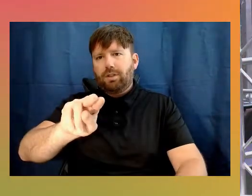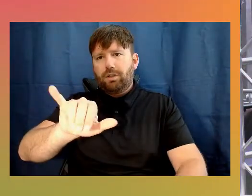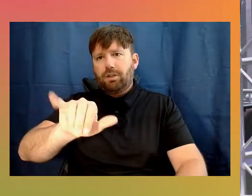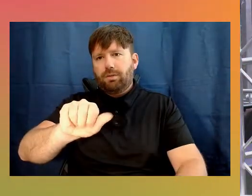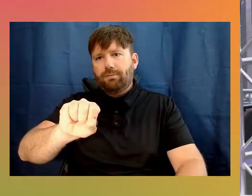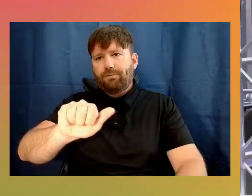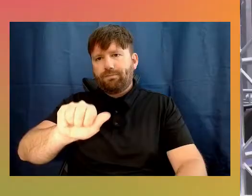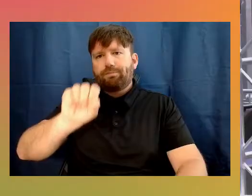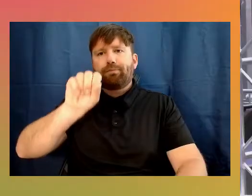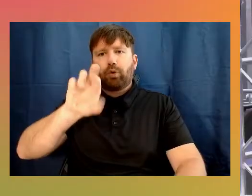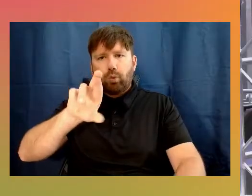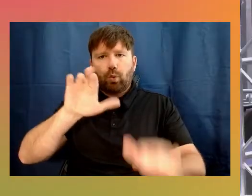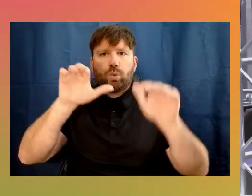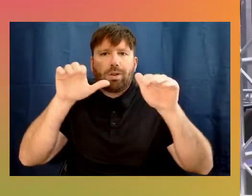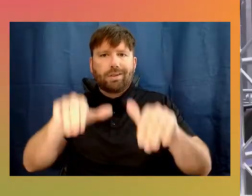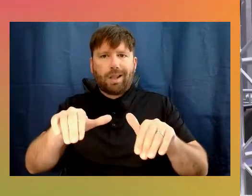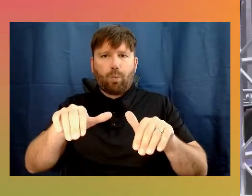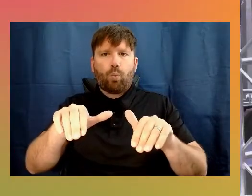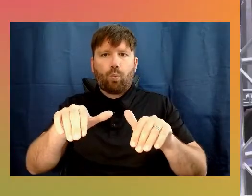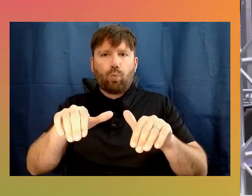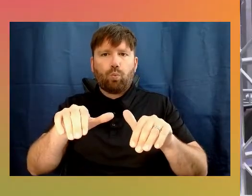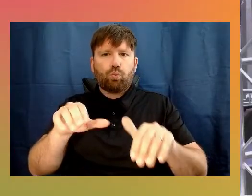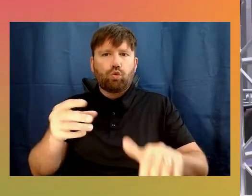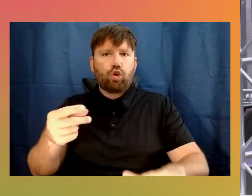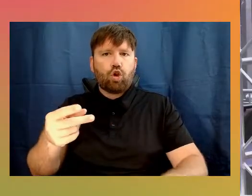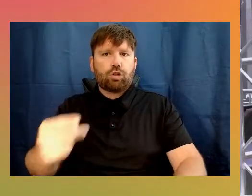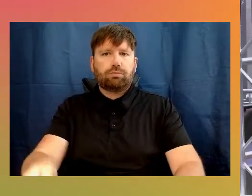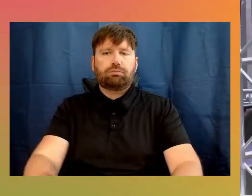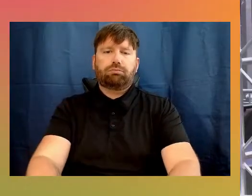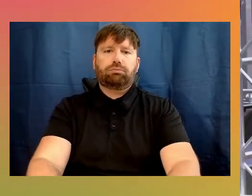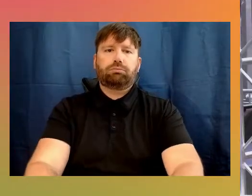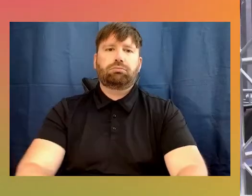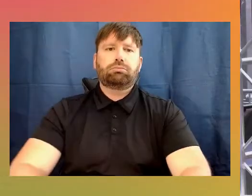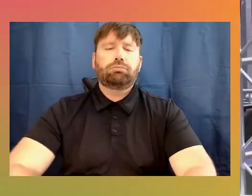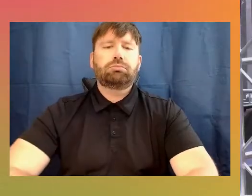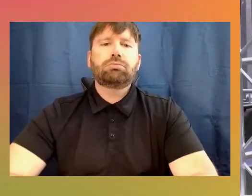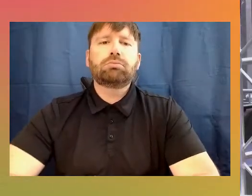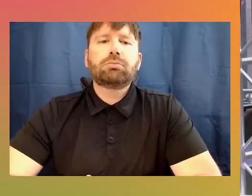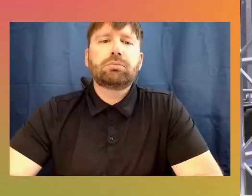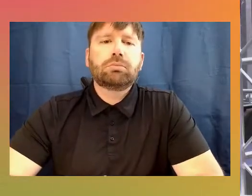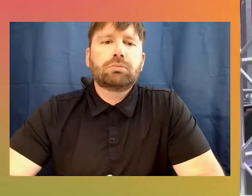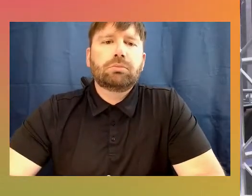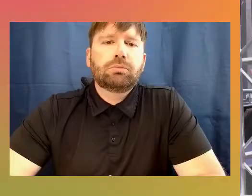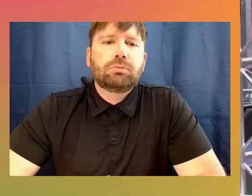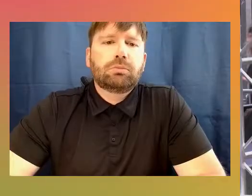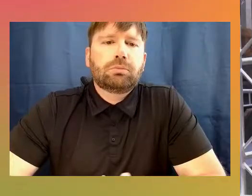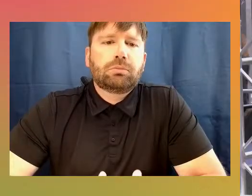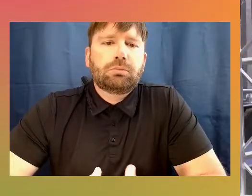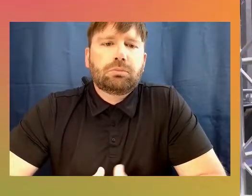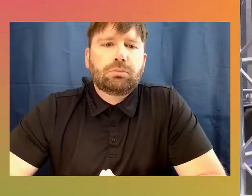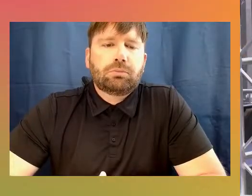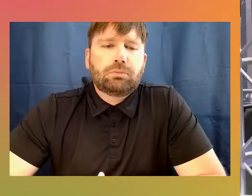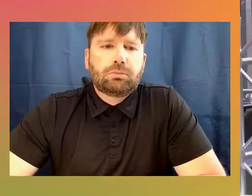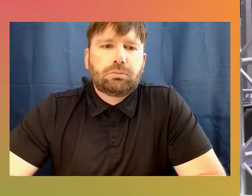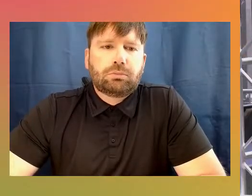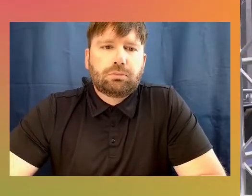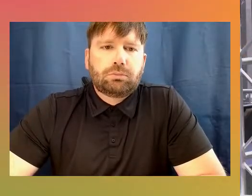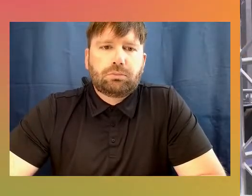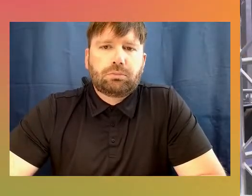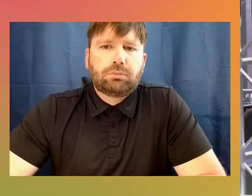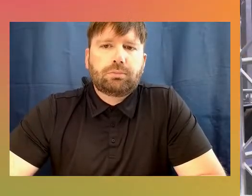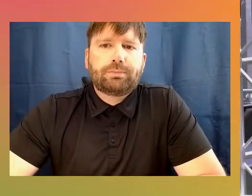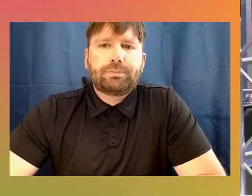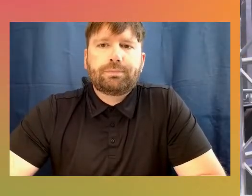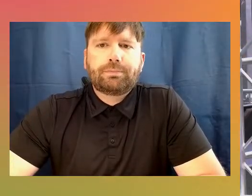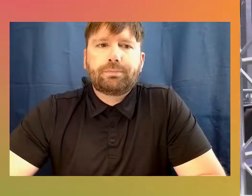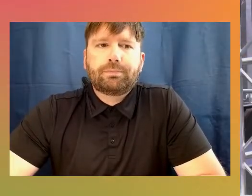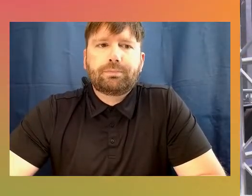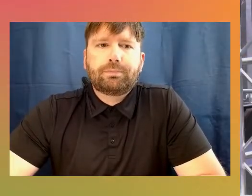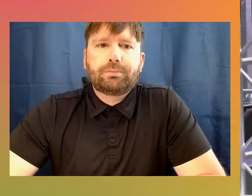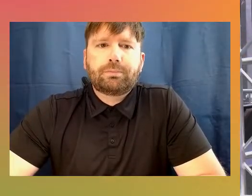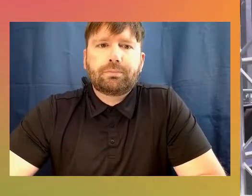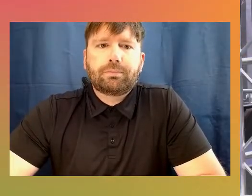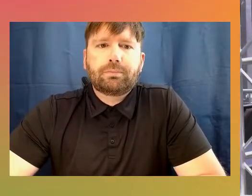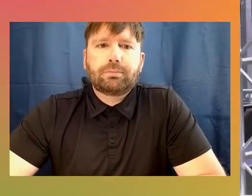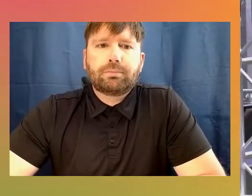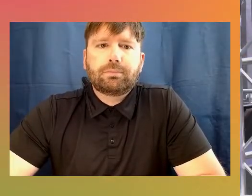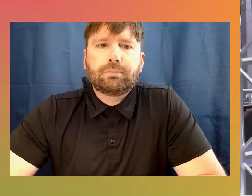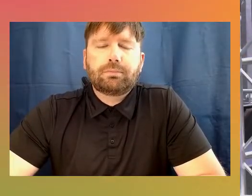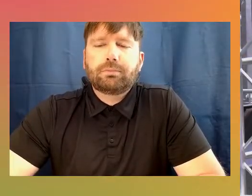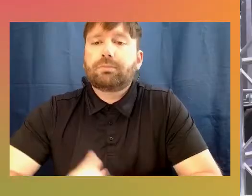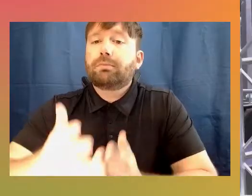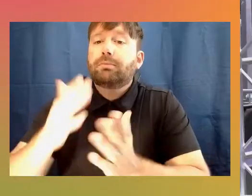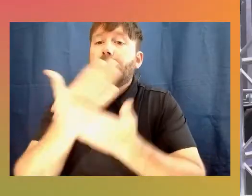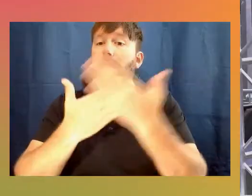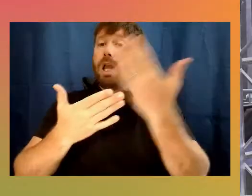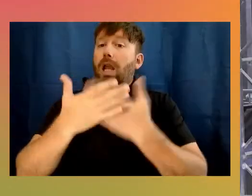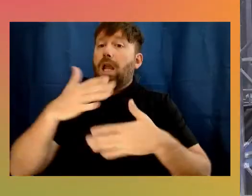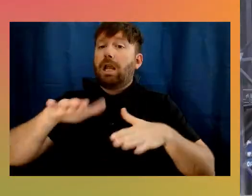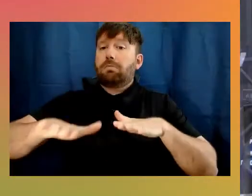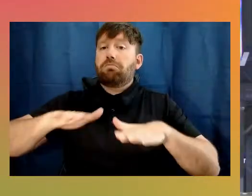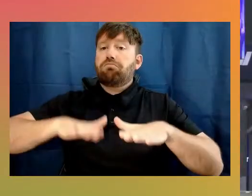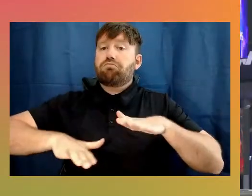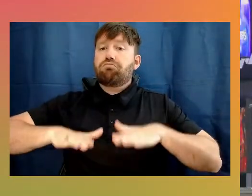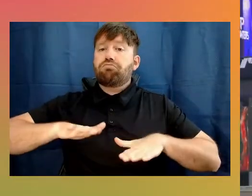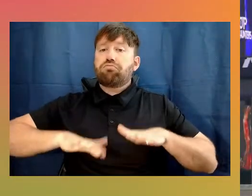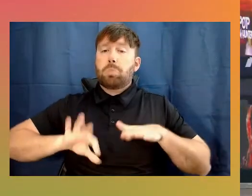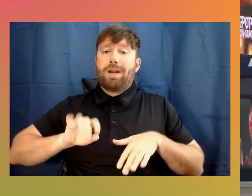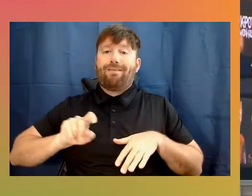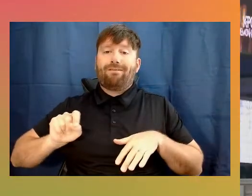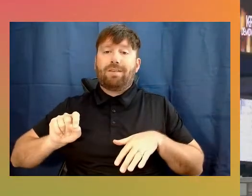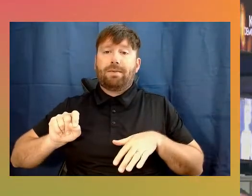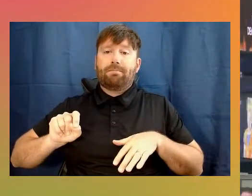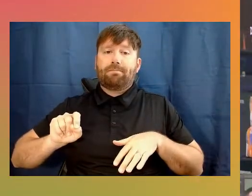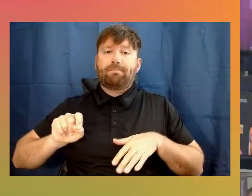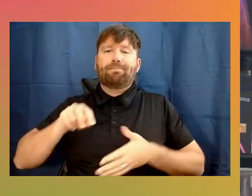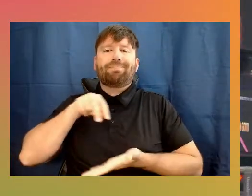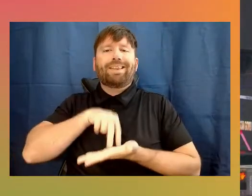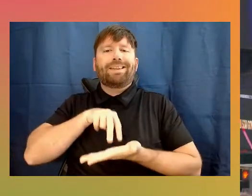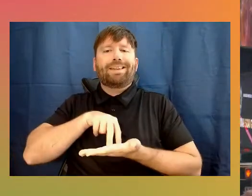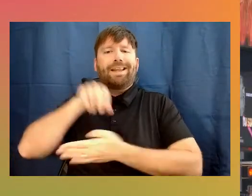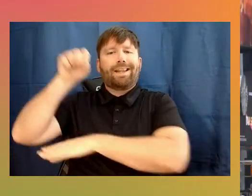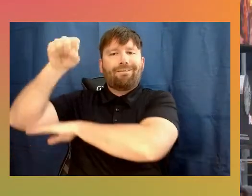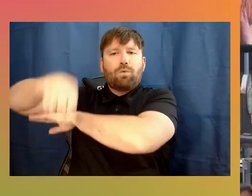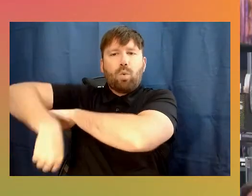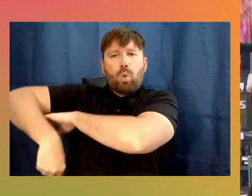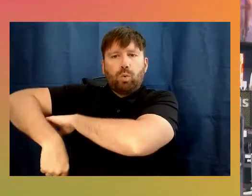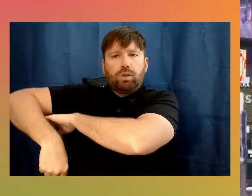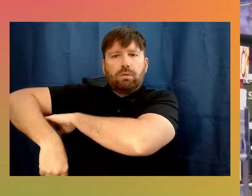BIG FULL BREATH IN HERE.